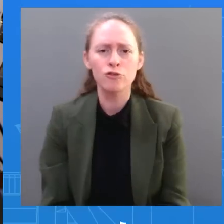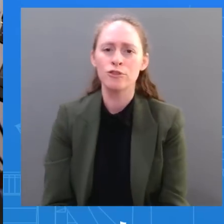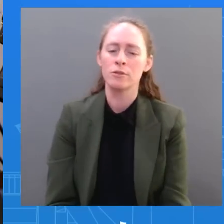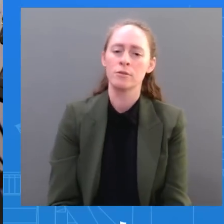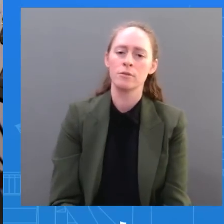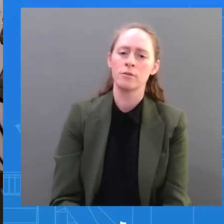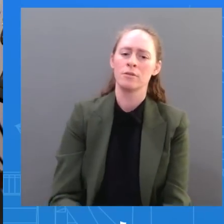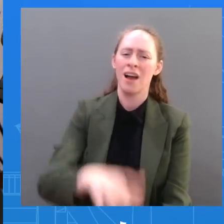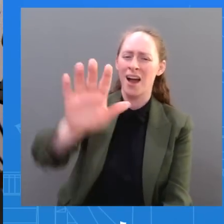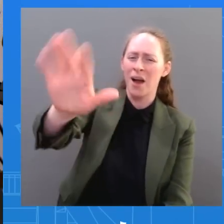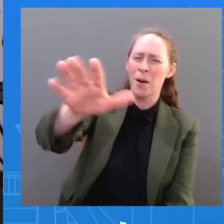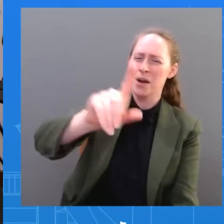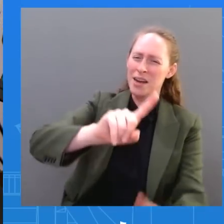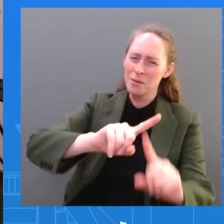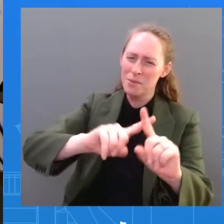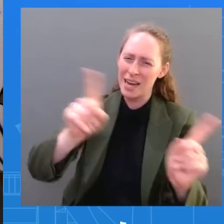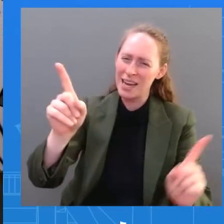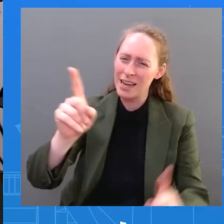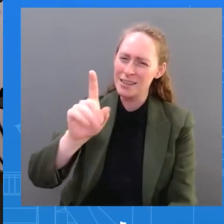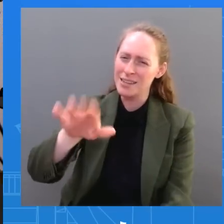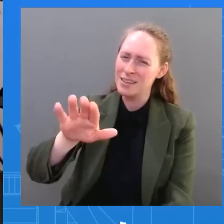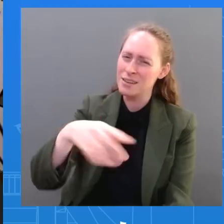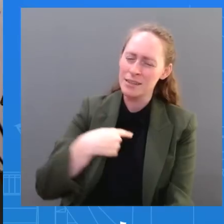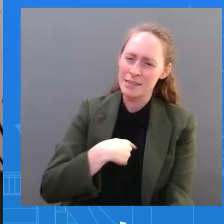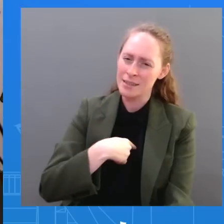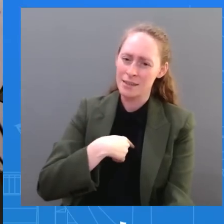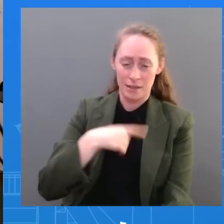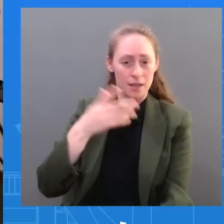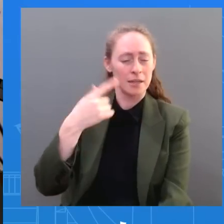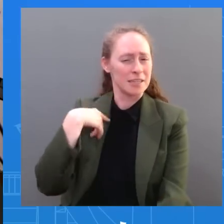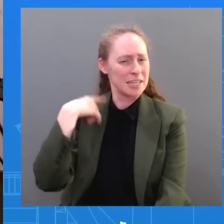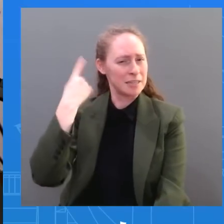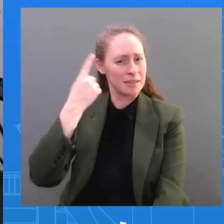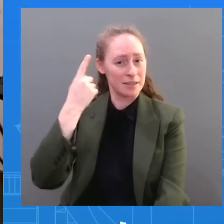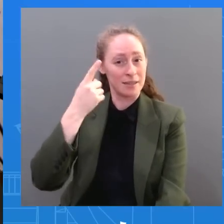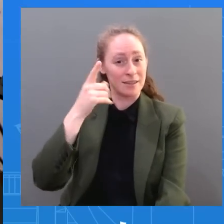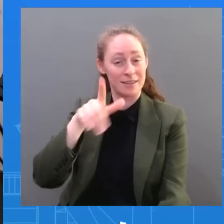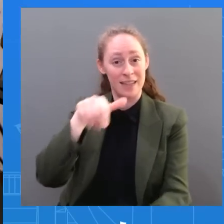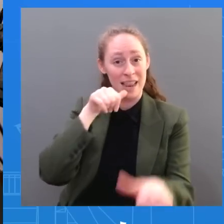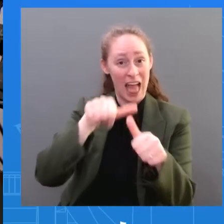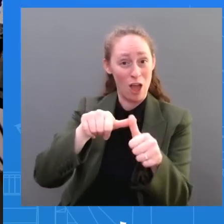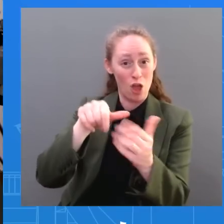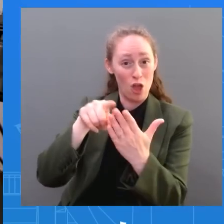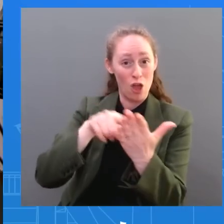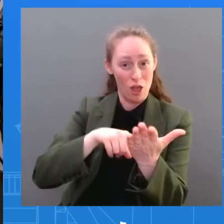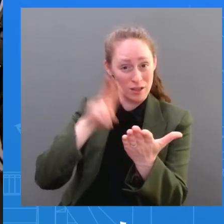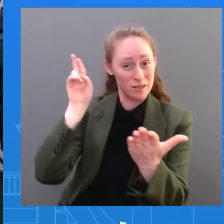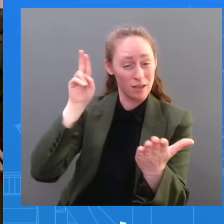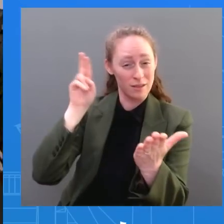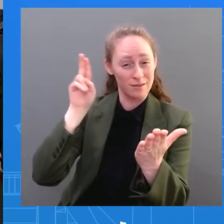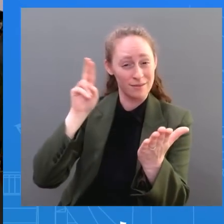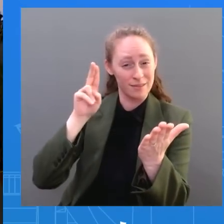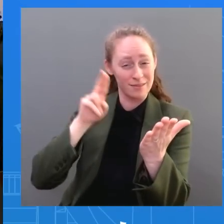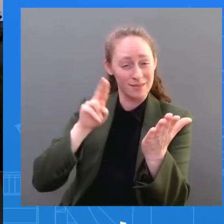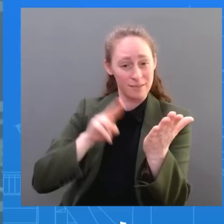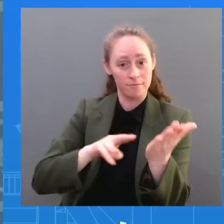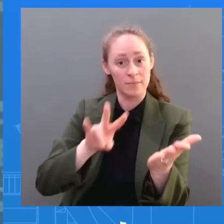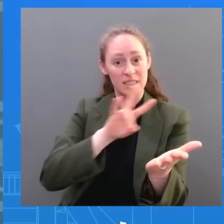signed by 70 members of the White House Press Corps, any reaction from the administration regarding that letter? Ms. Jean-Pierre: Well, you could say -- I responded to you, didn't I?